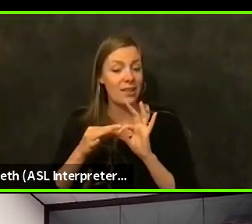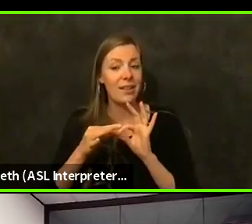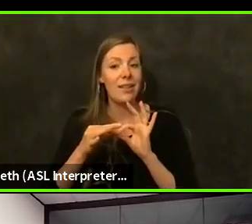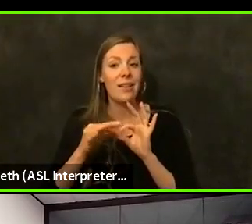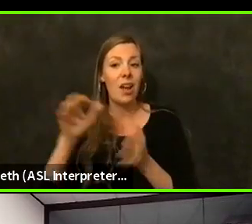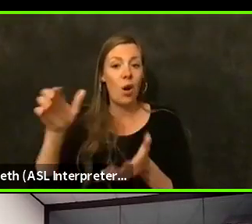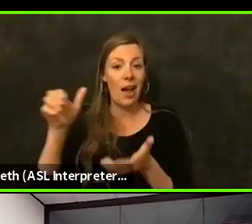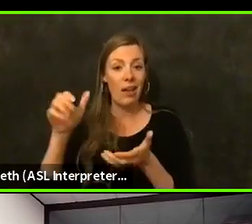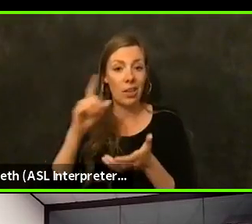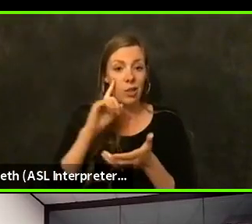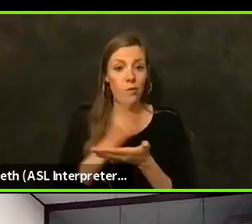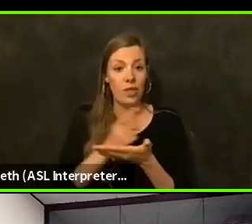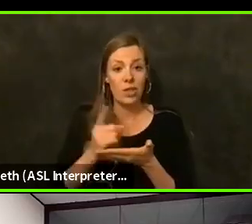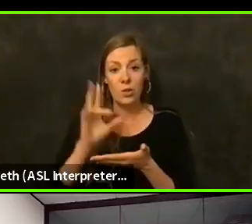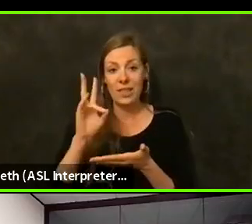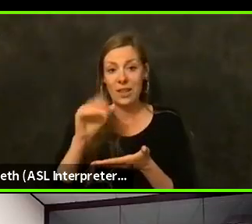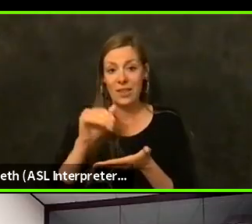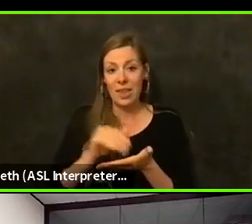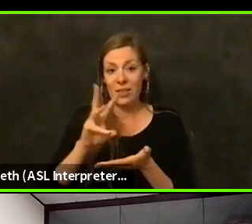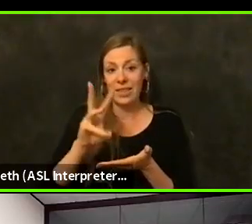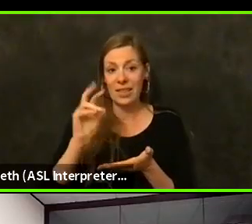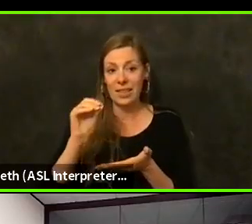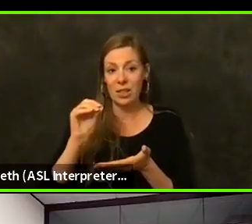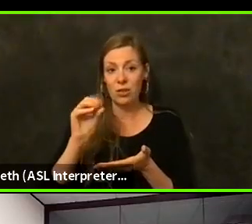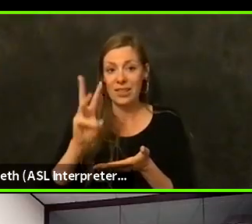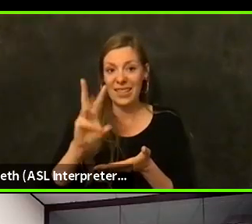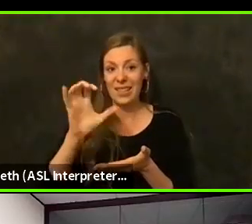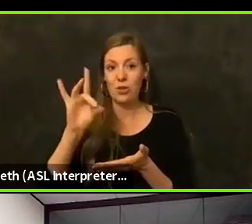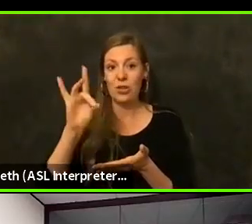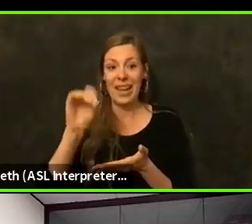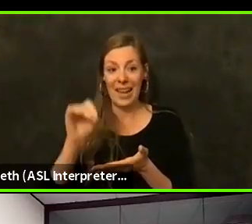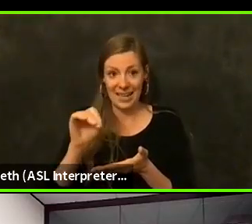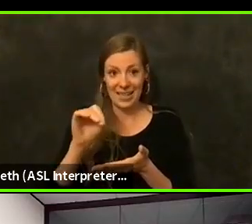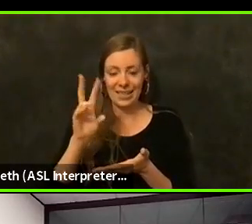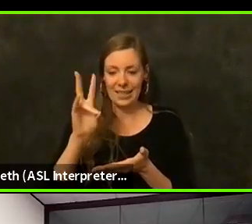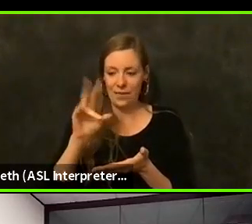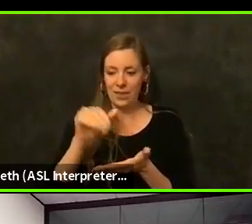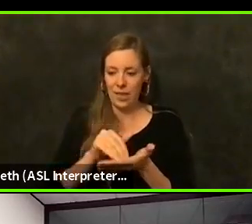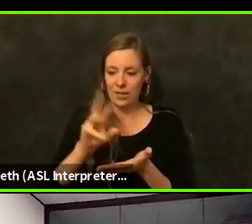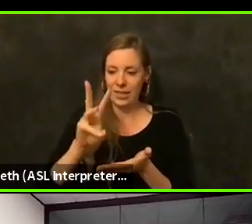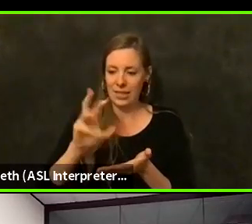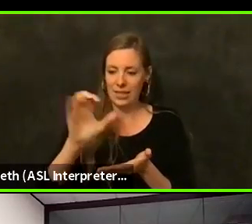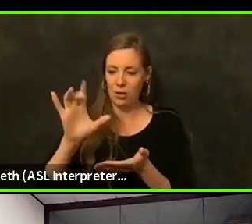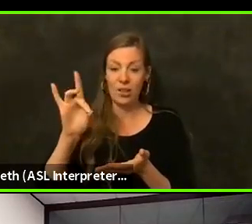this week are seven thousand six hundred and eighty. If we had enough vaccine supply, we would